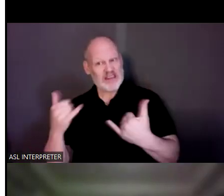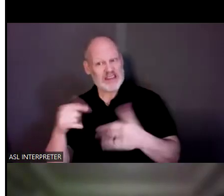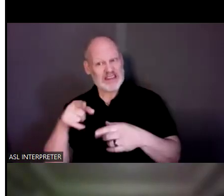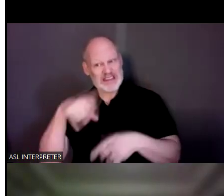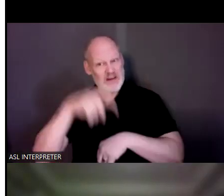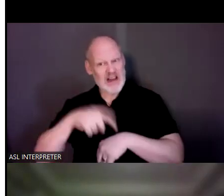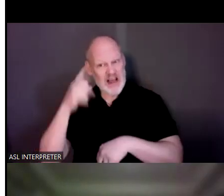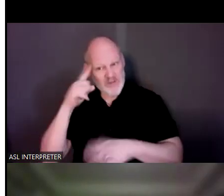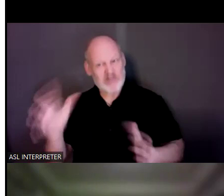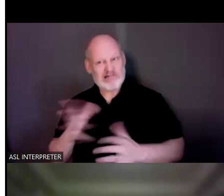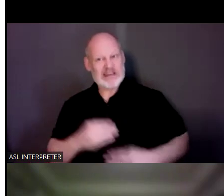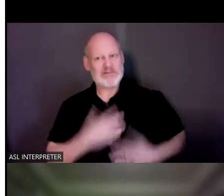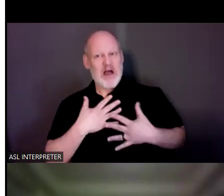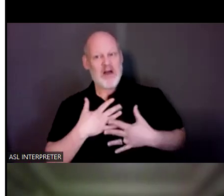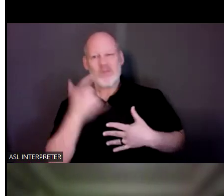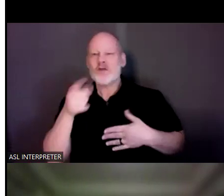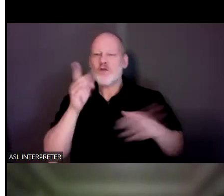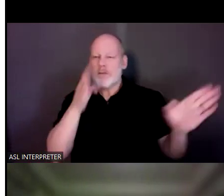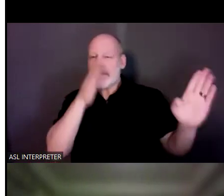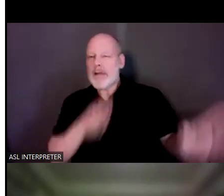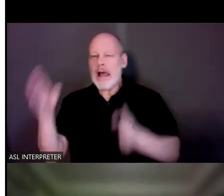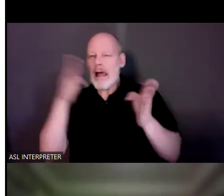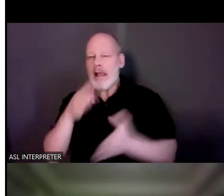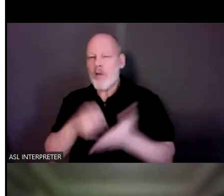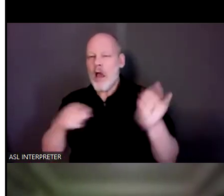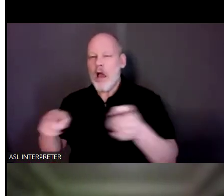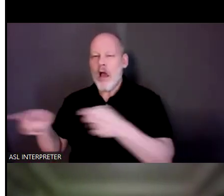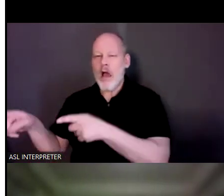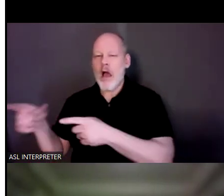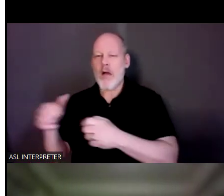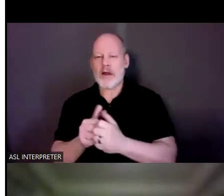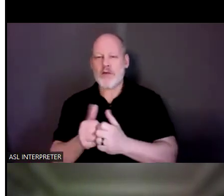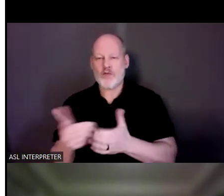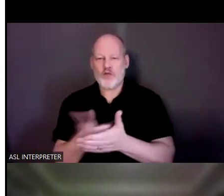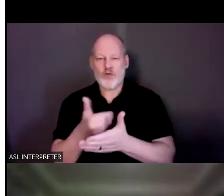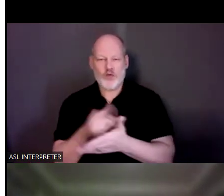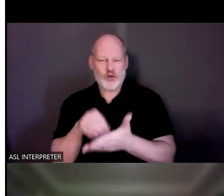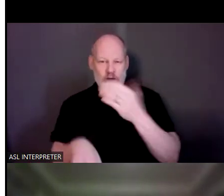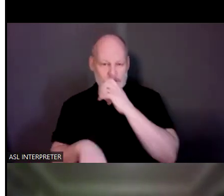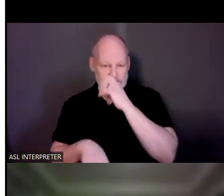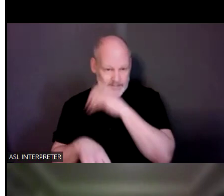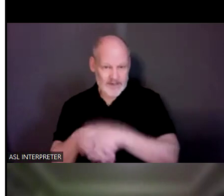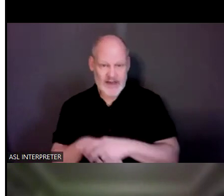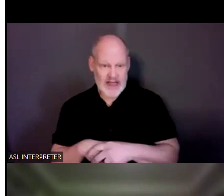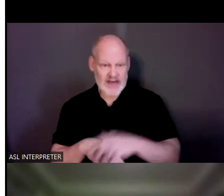planning out what's happening um for incoming students and uh these links are going to be in